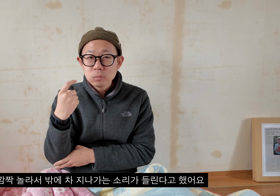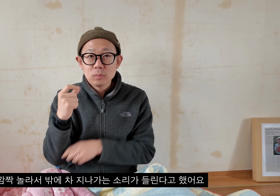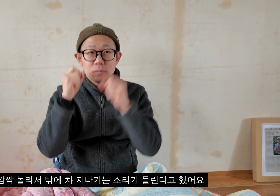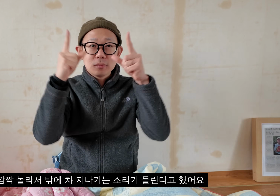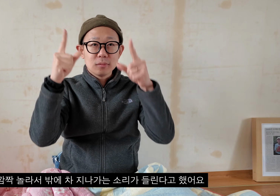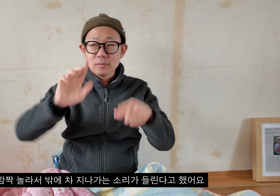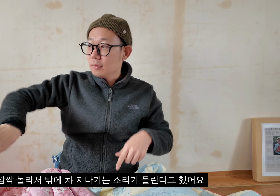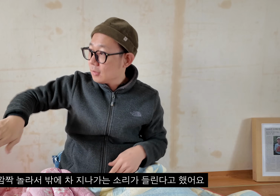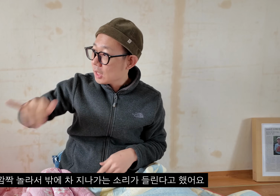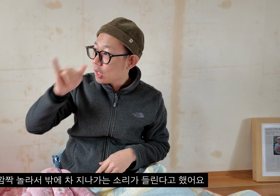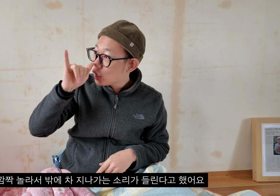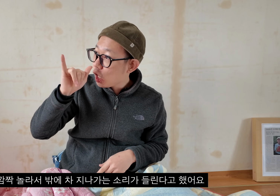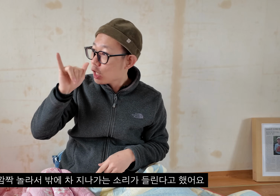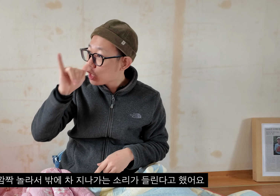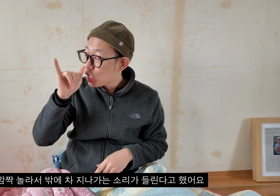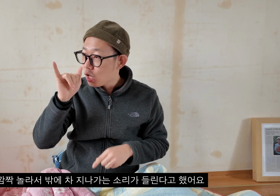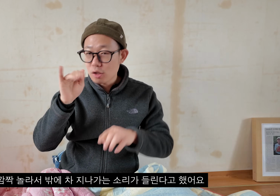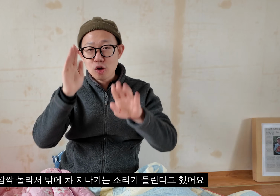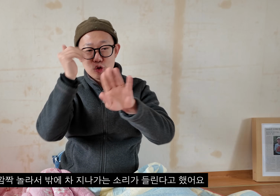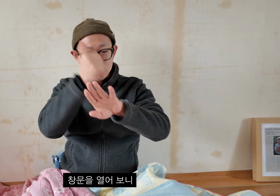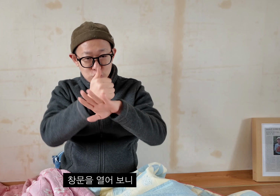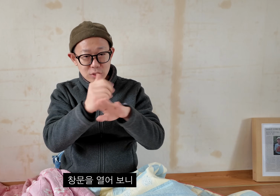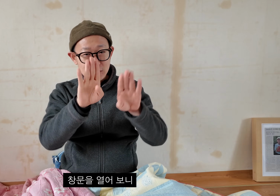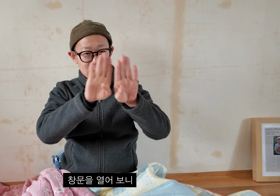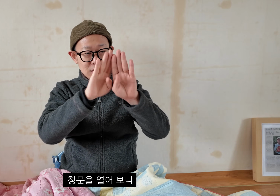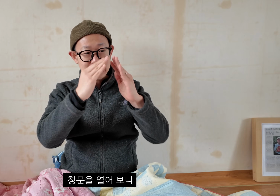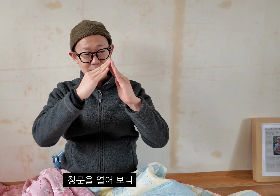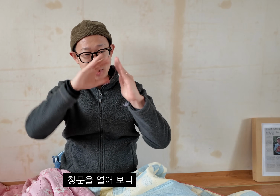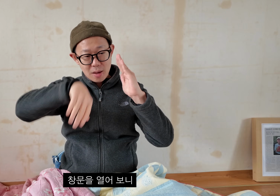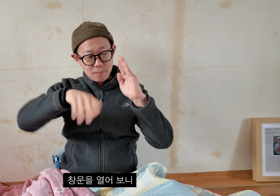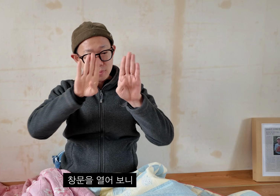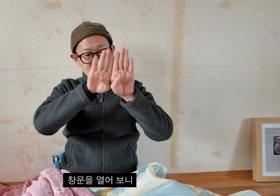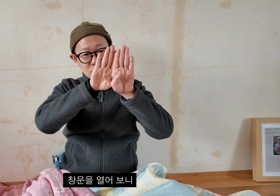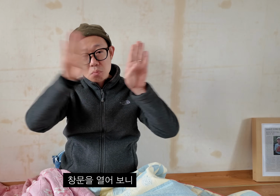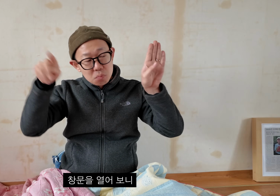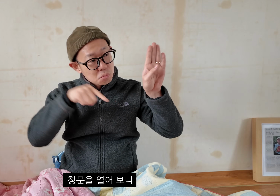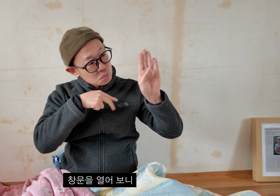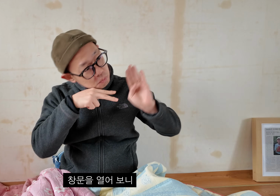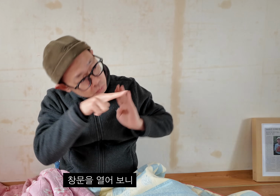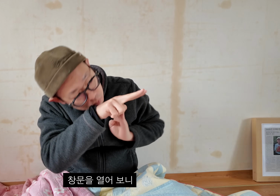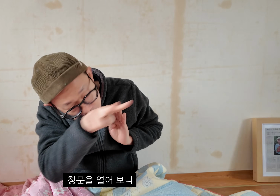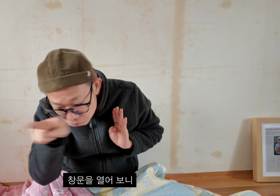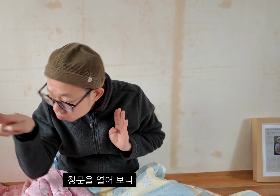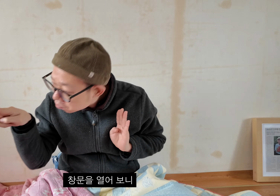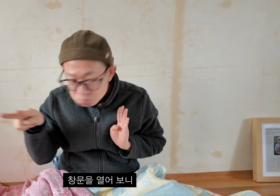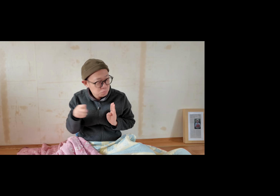Startled, I asked, “Do you hear cars outside?” I opened the window